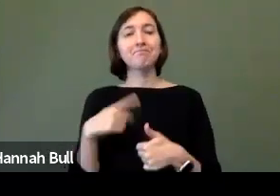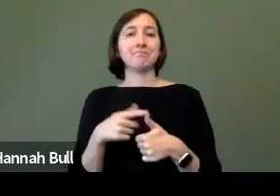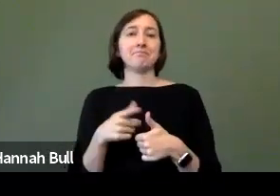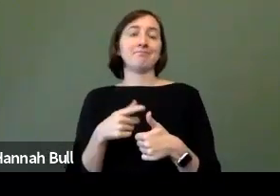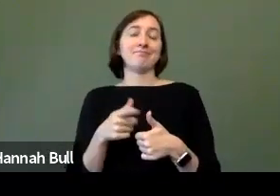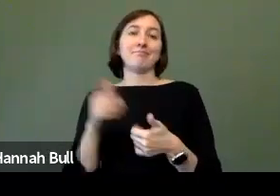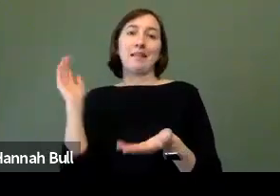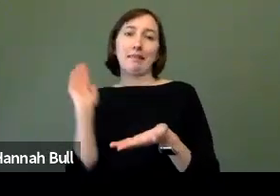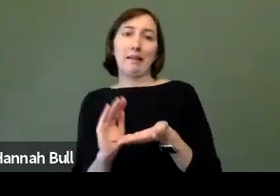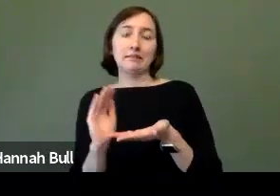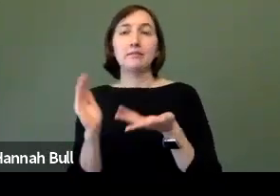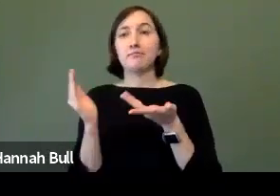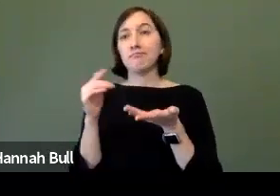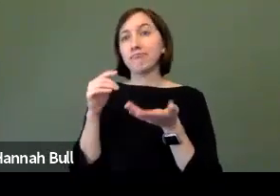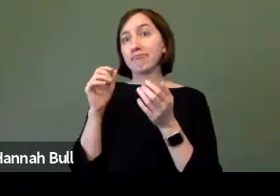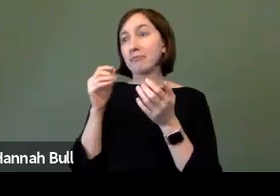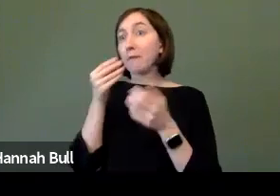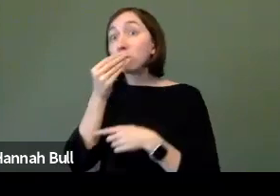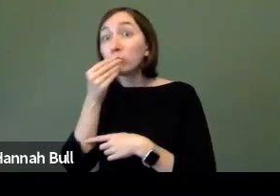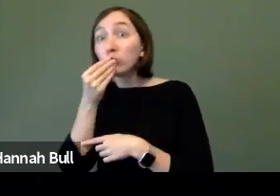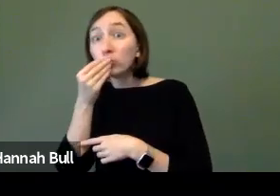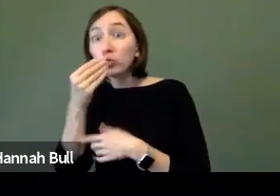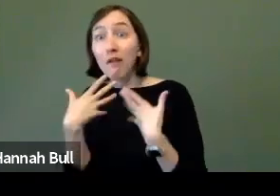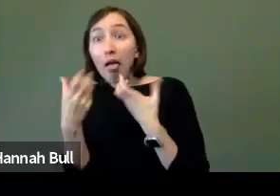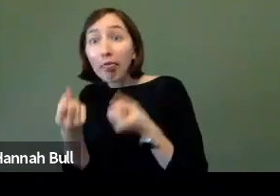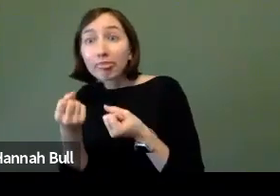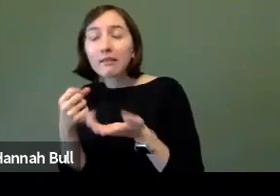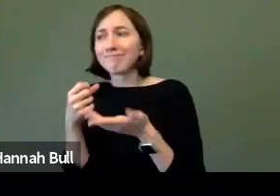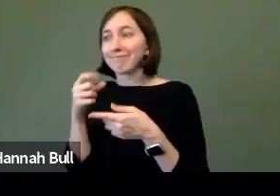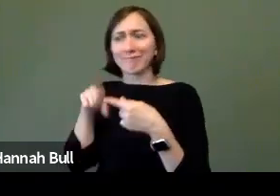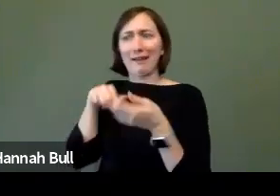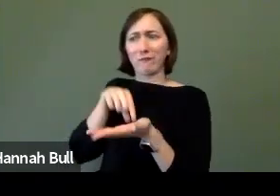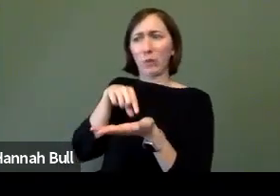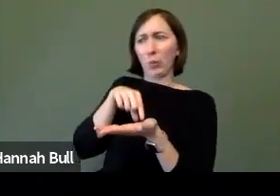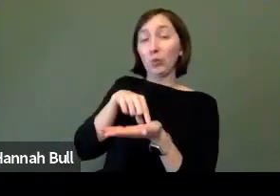A lot of individuals who are marginalized live in areas that are food deserts